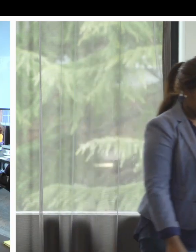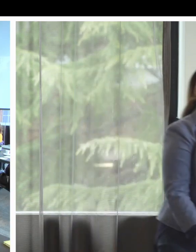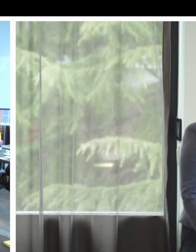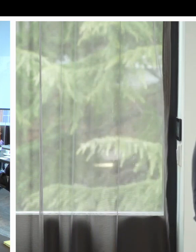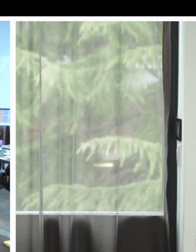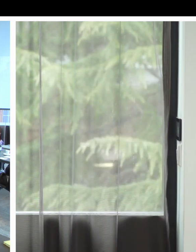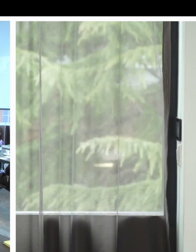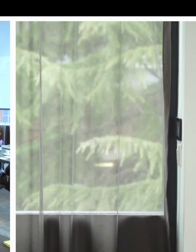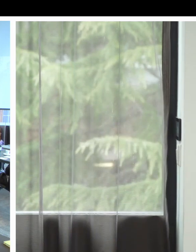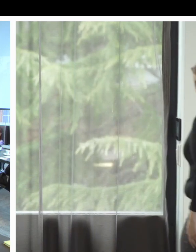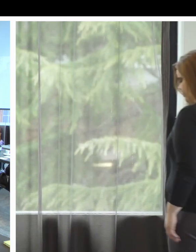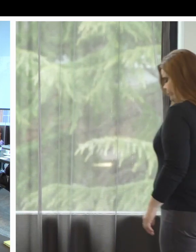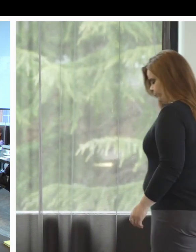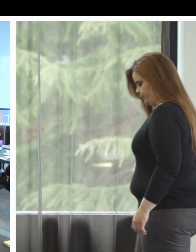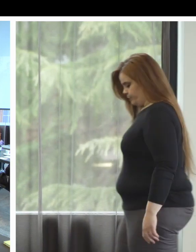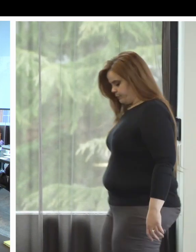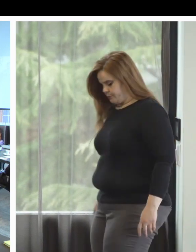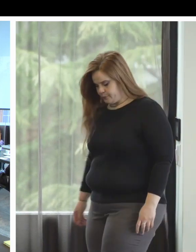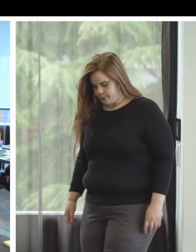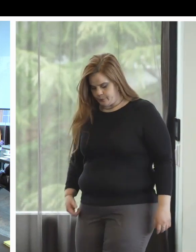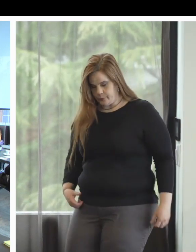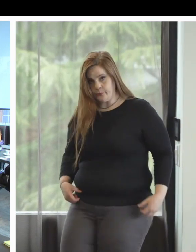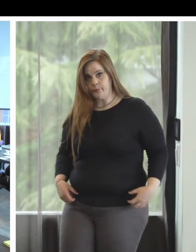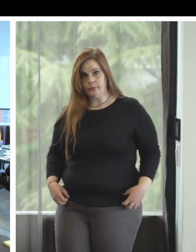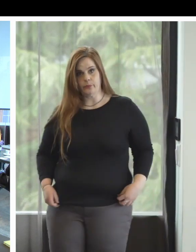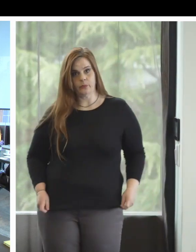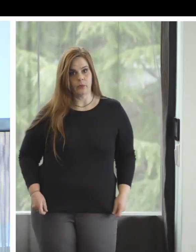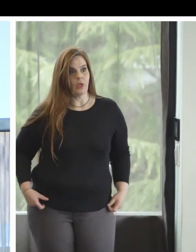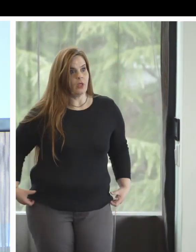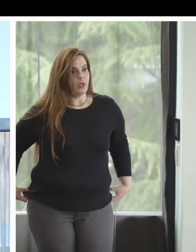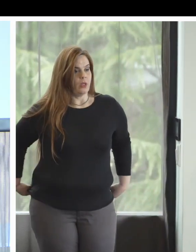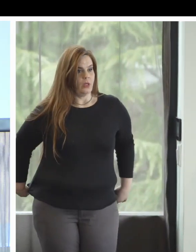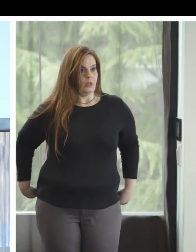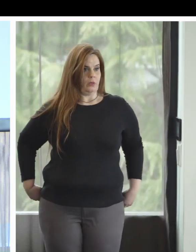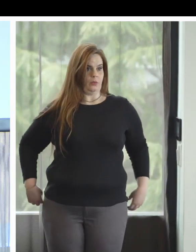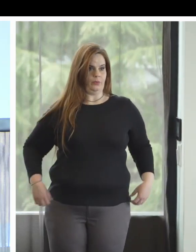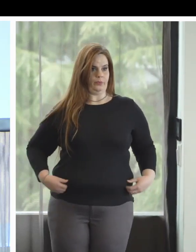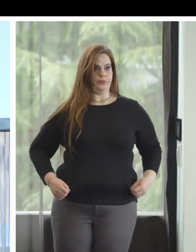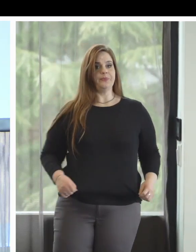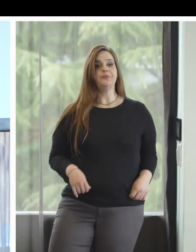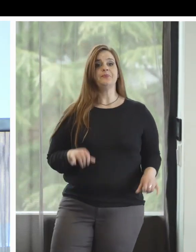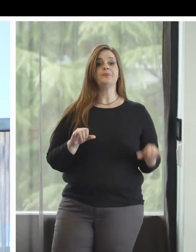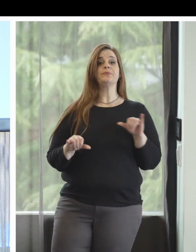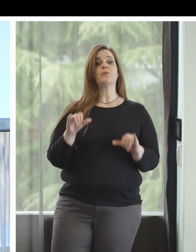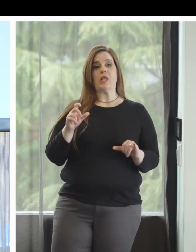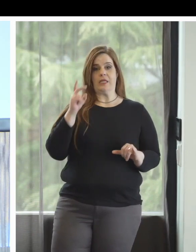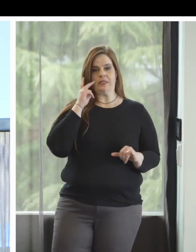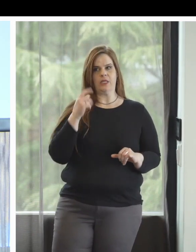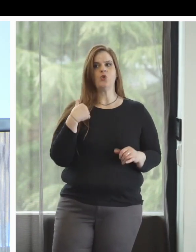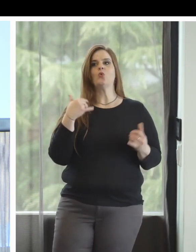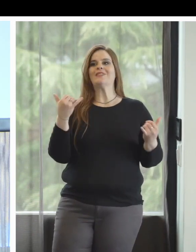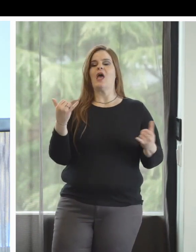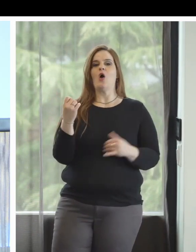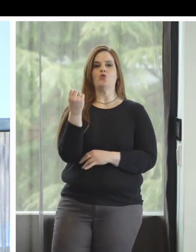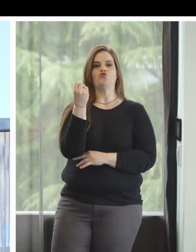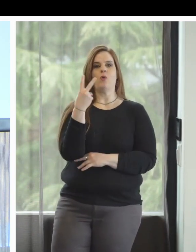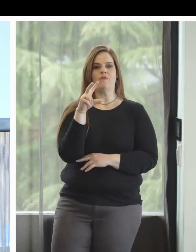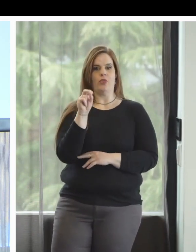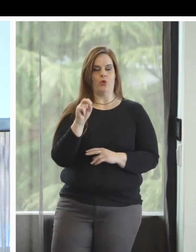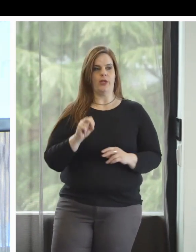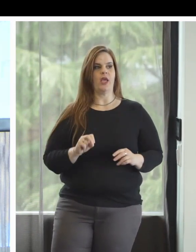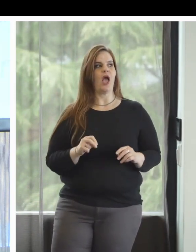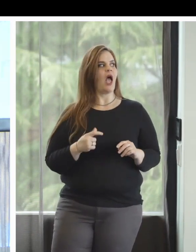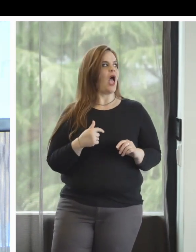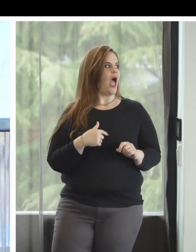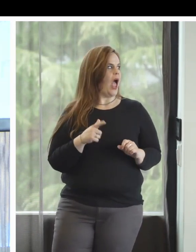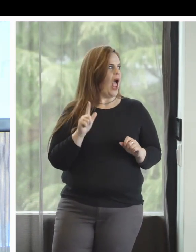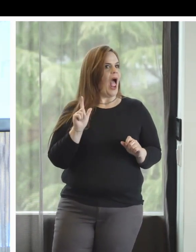The long and